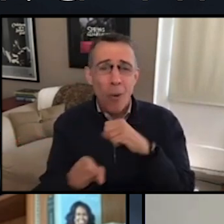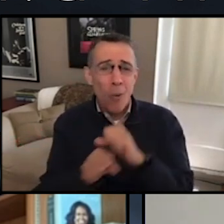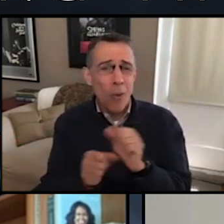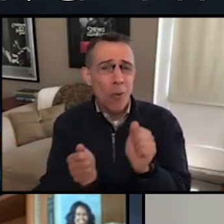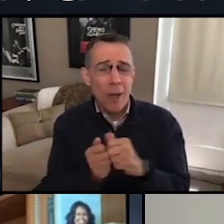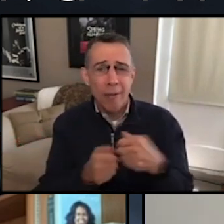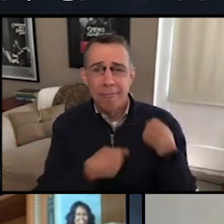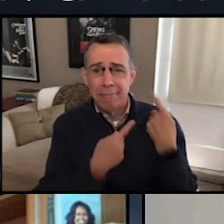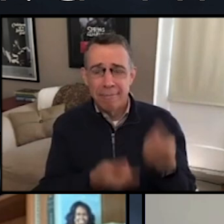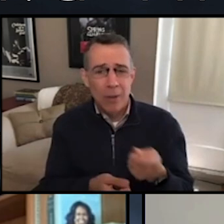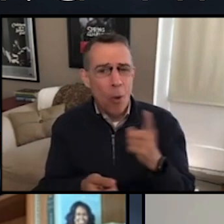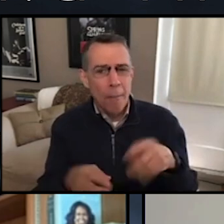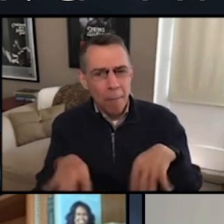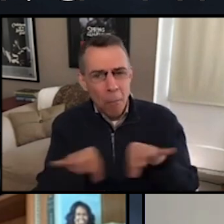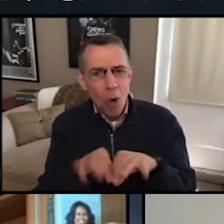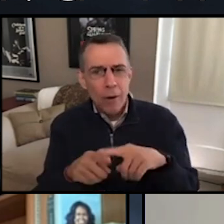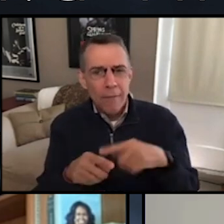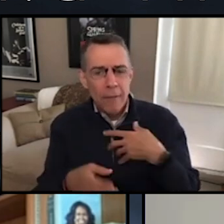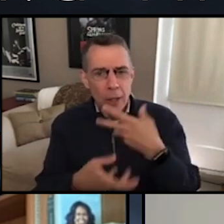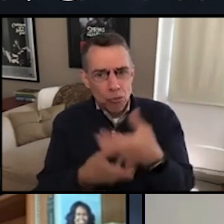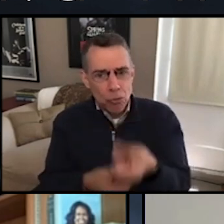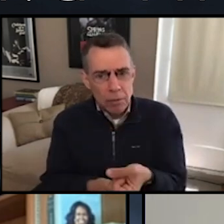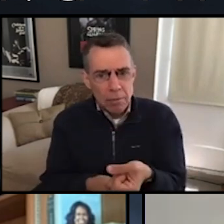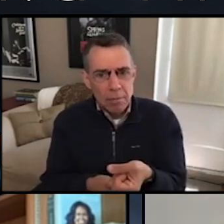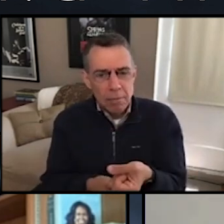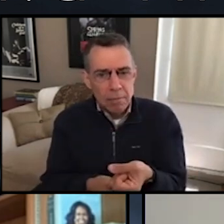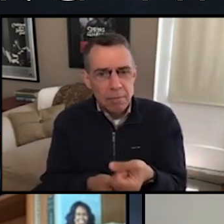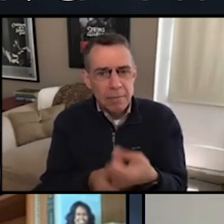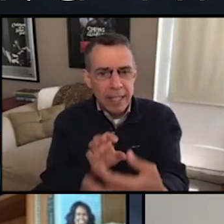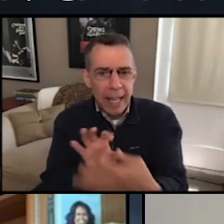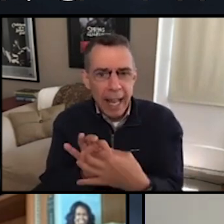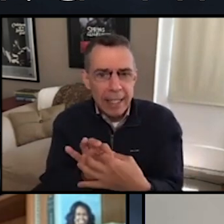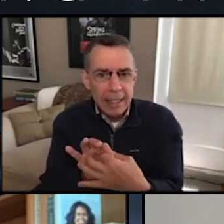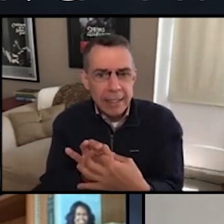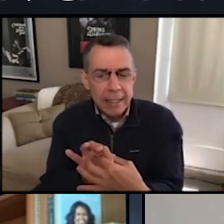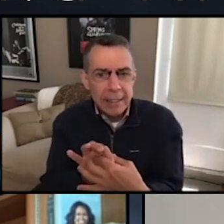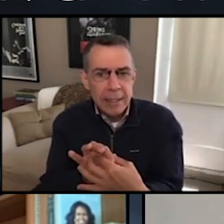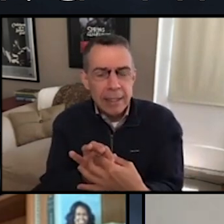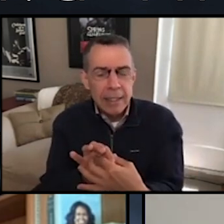always important to just build a certain type of connection to the extent that